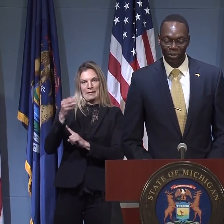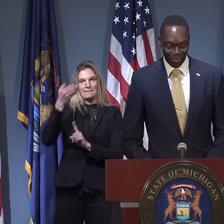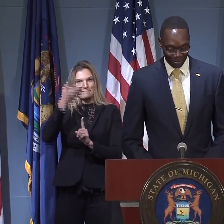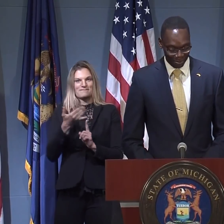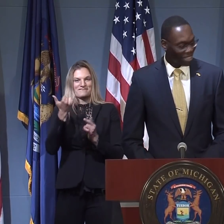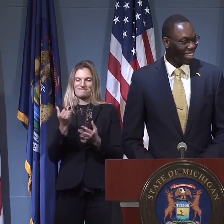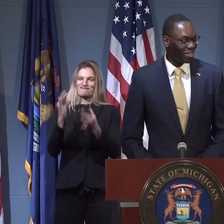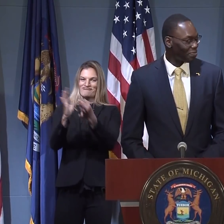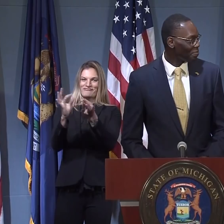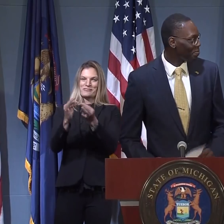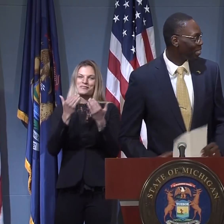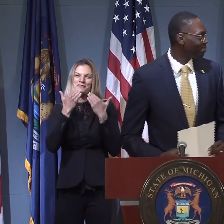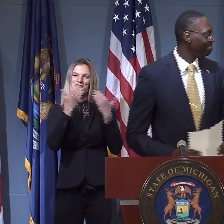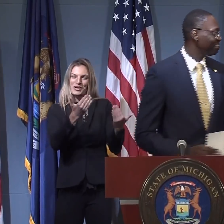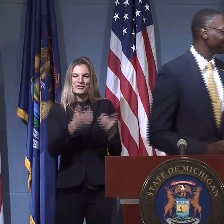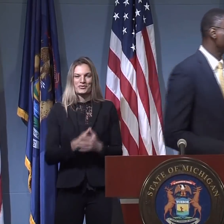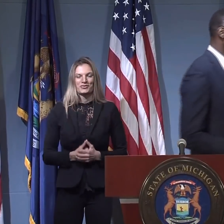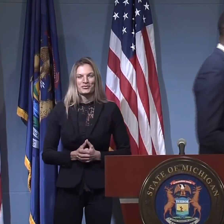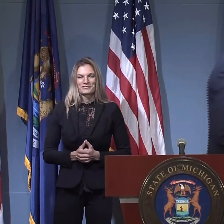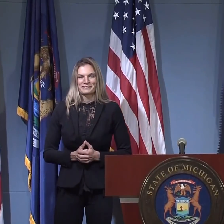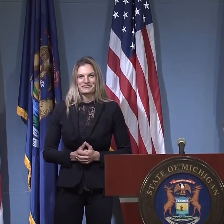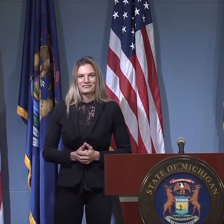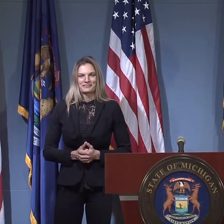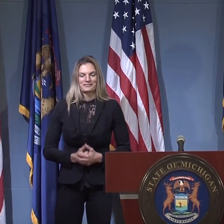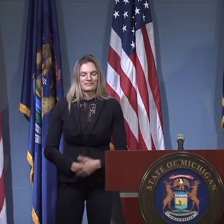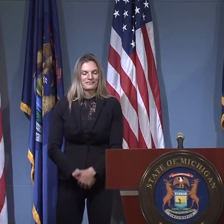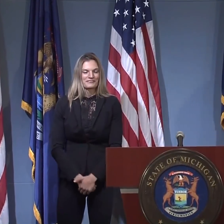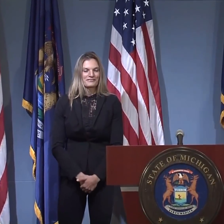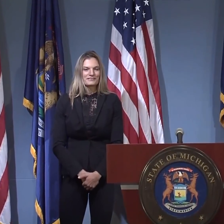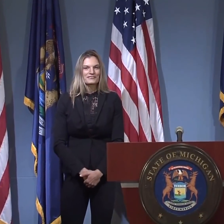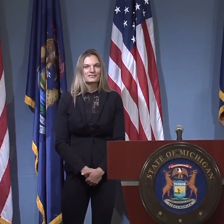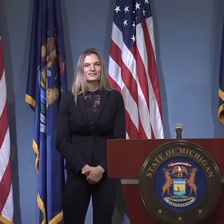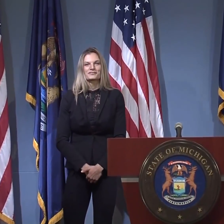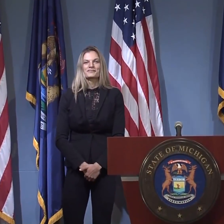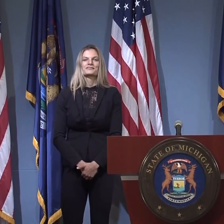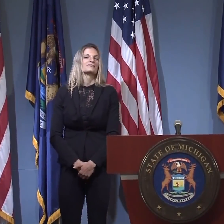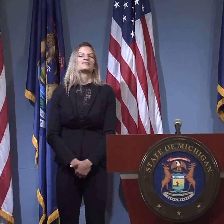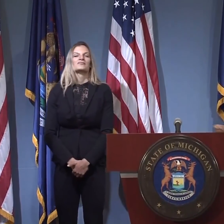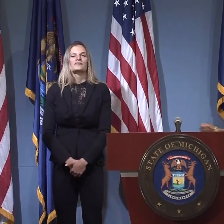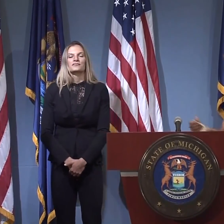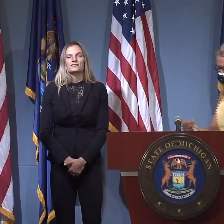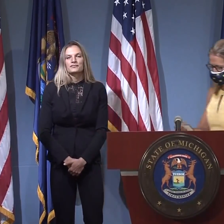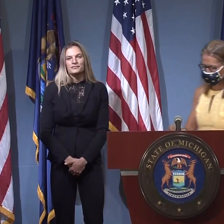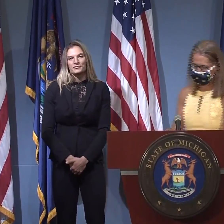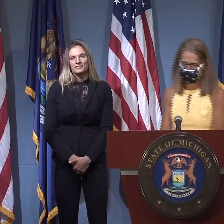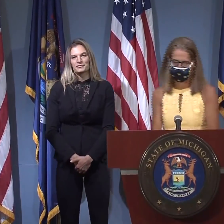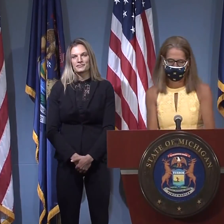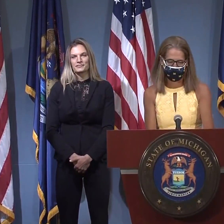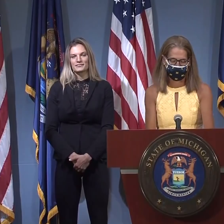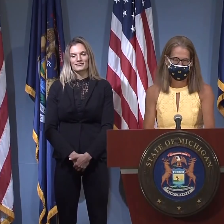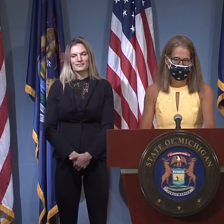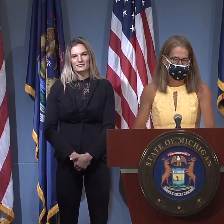20 WINNING SEASONS THE UNIVERSITY OF MICHIGAN HEAD COACH, KIM, HERE TO THE PODIUM.